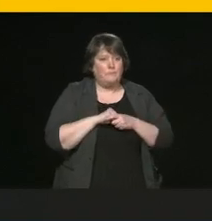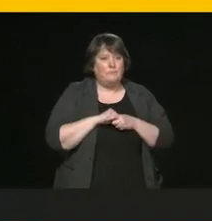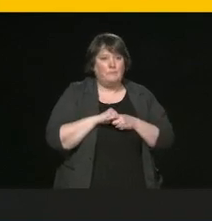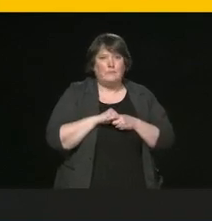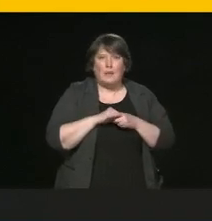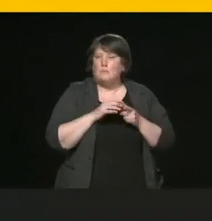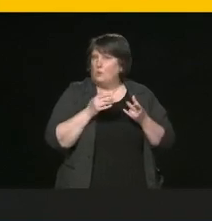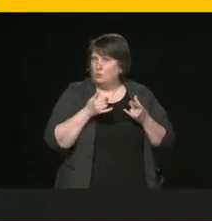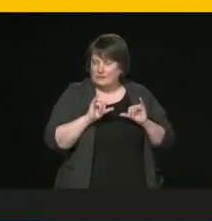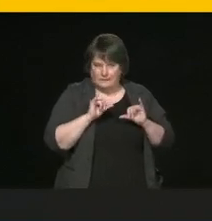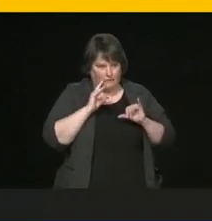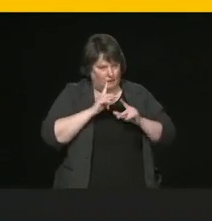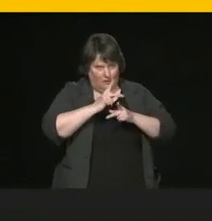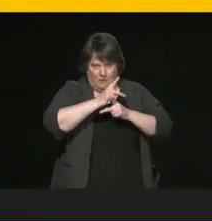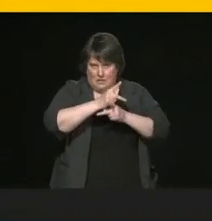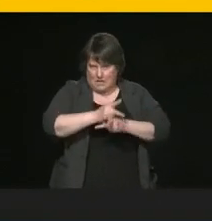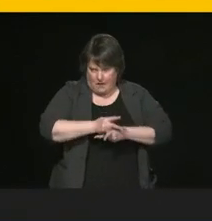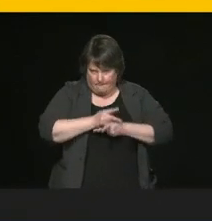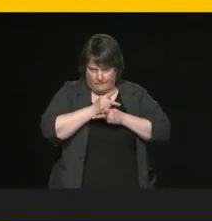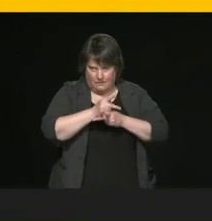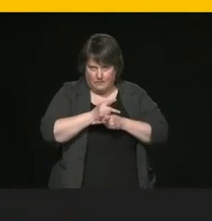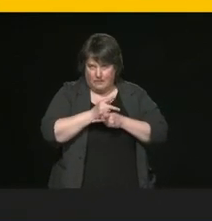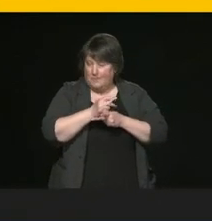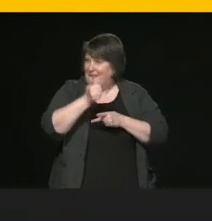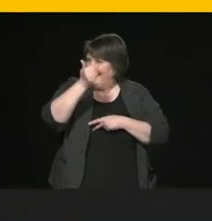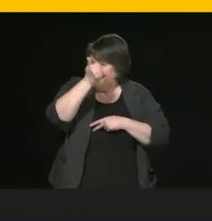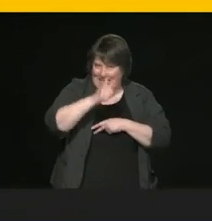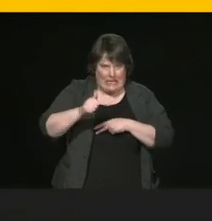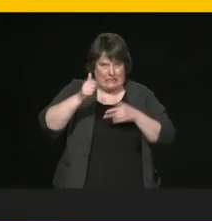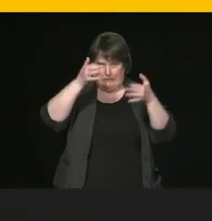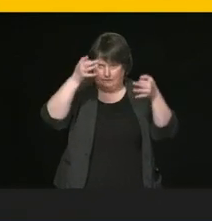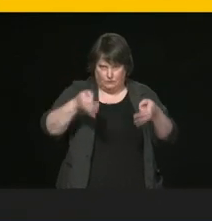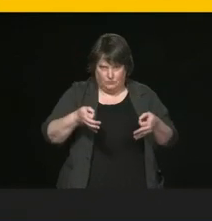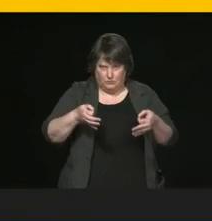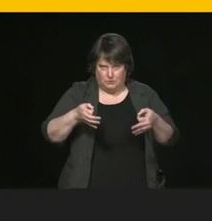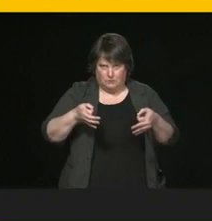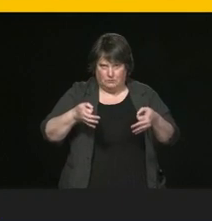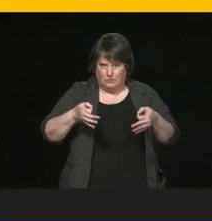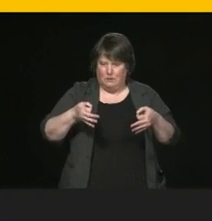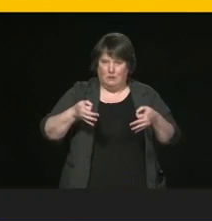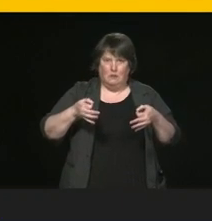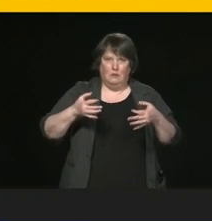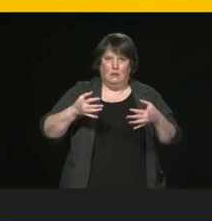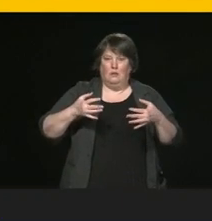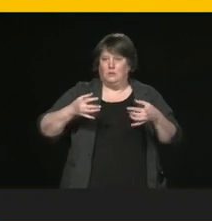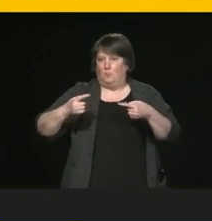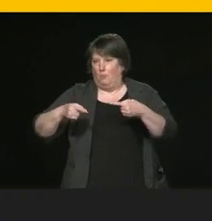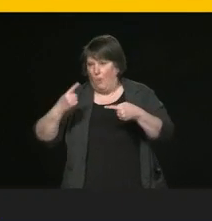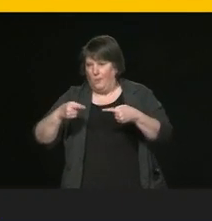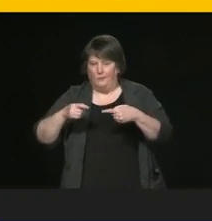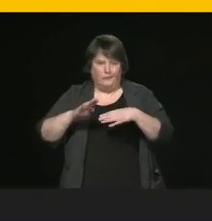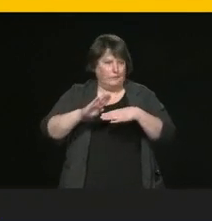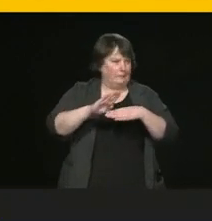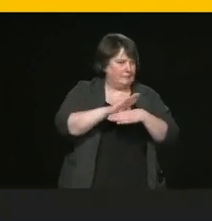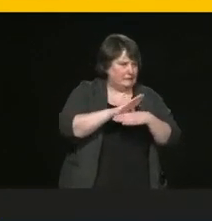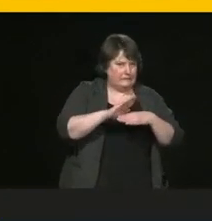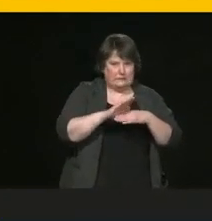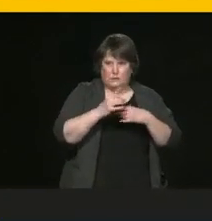WE ARE GOING TO BE VERY CAREFUL. Rosemary: OK. WE'RE GOING TO LEAVE THIS